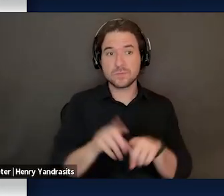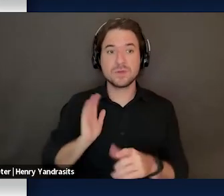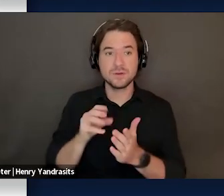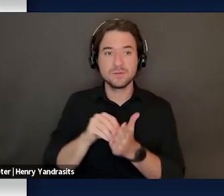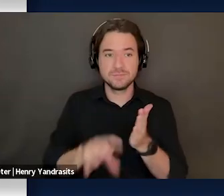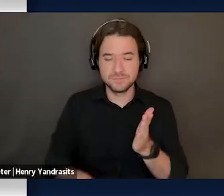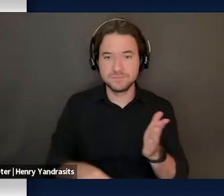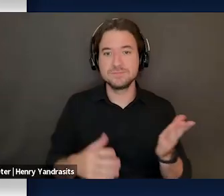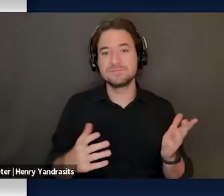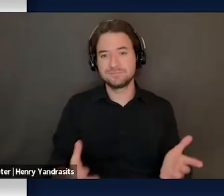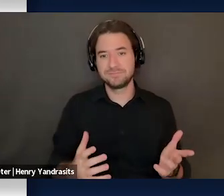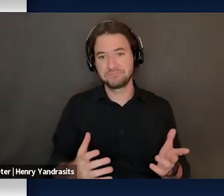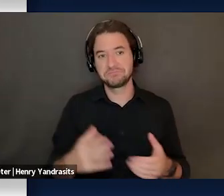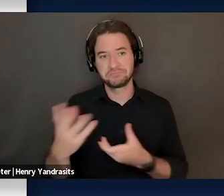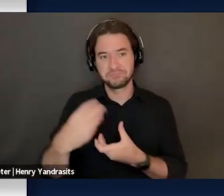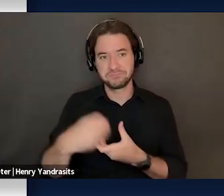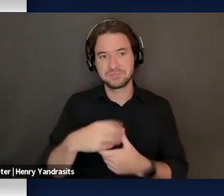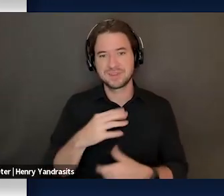who participated, and also for our team as well.